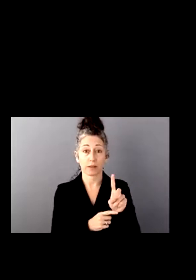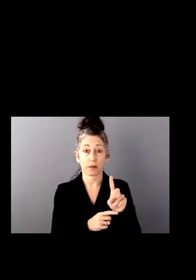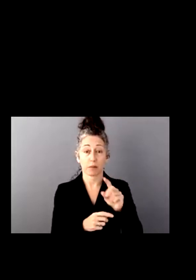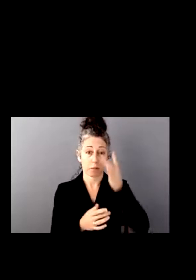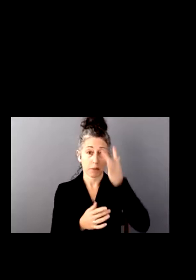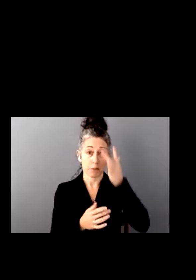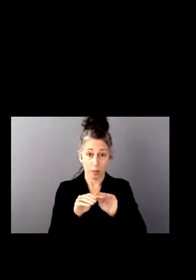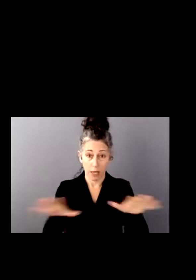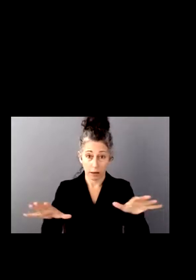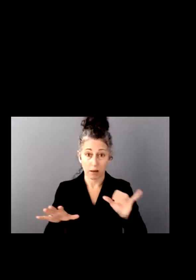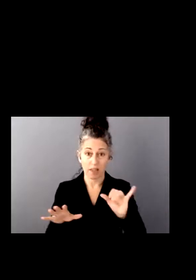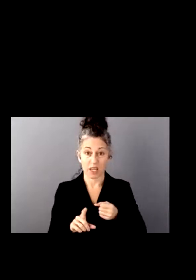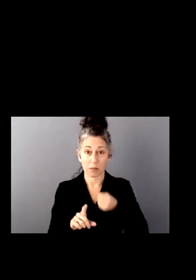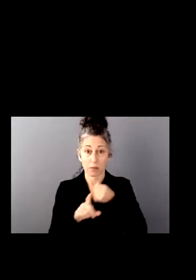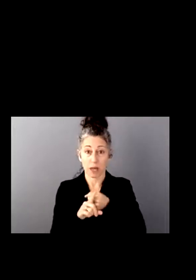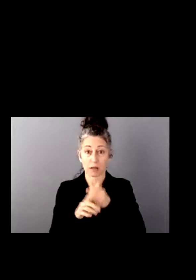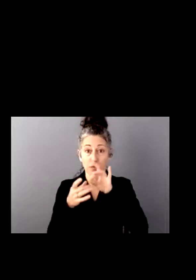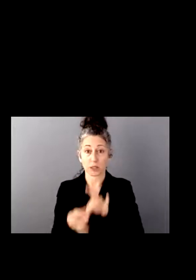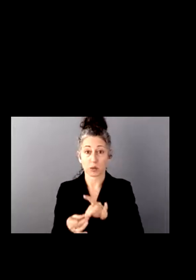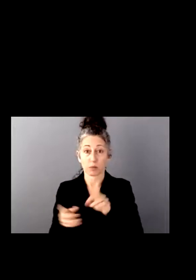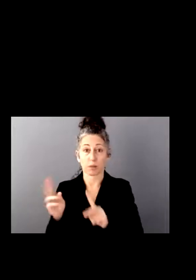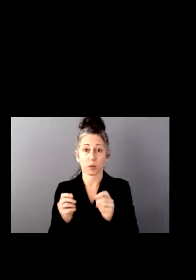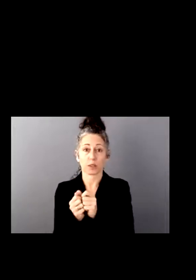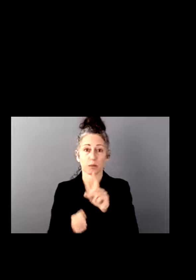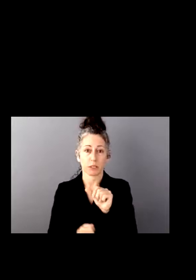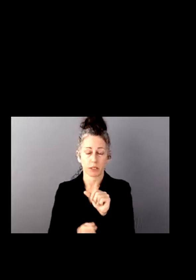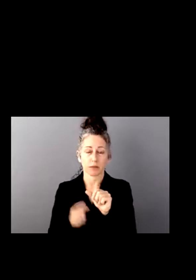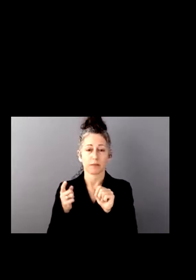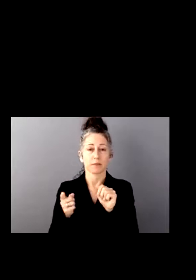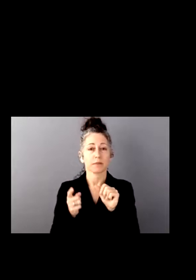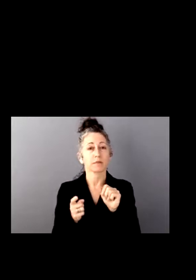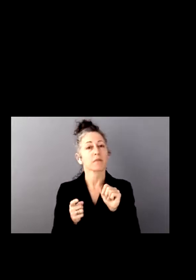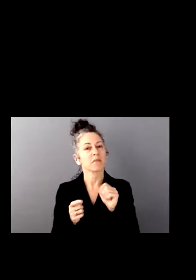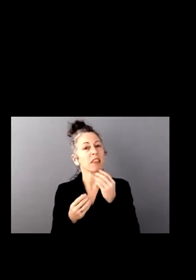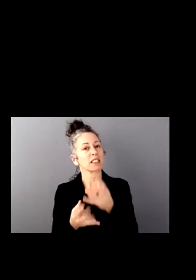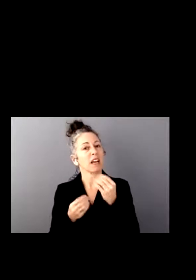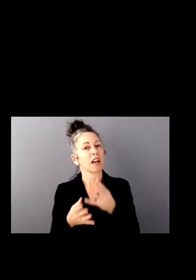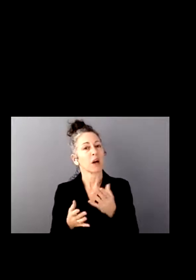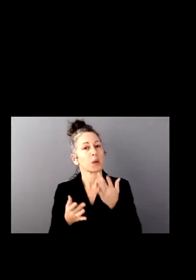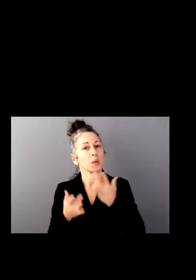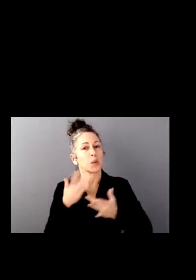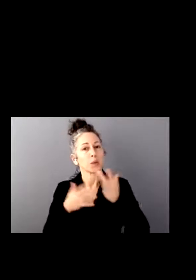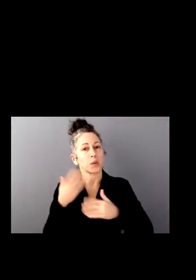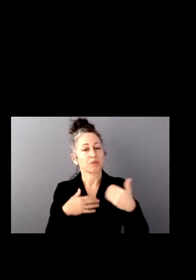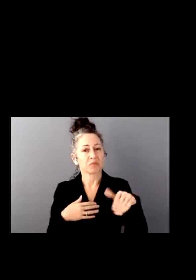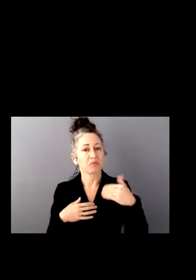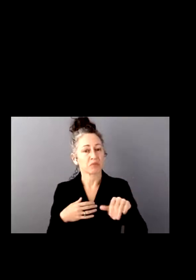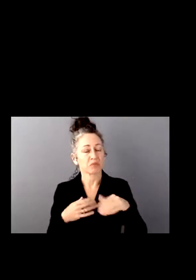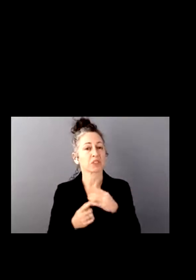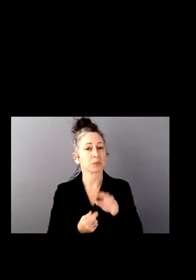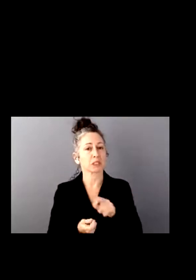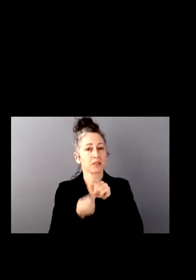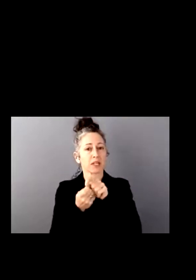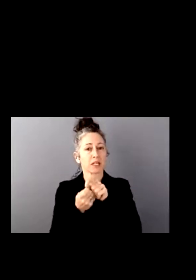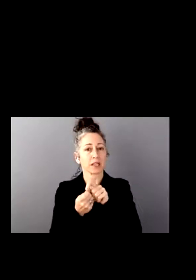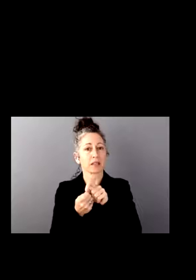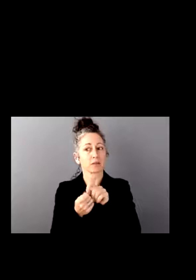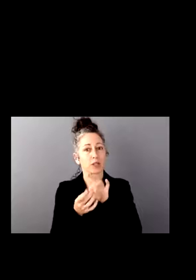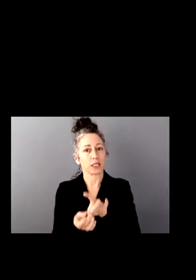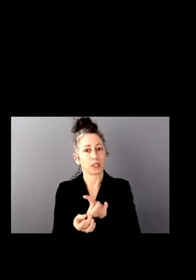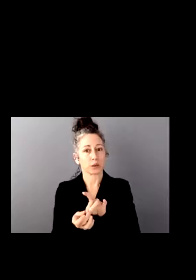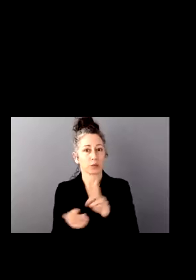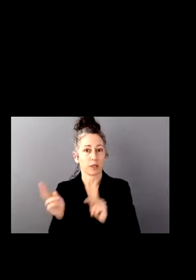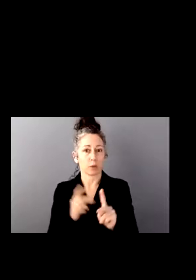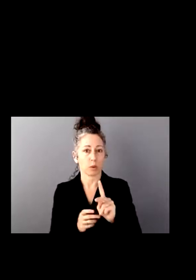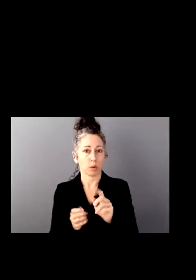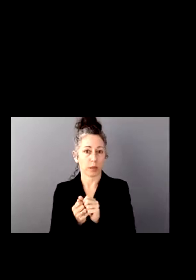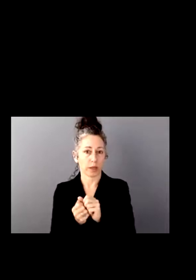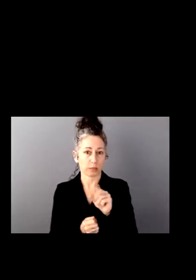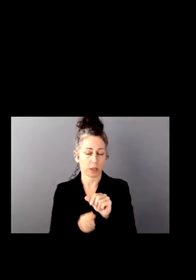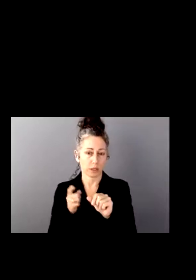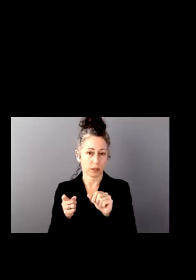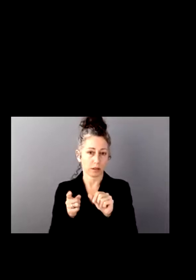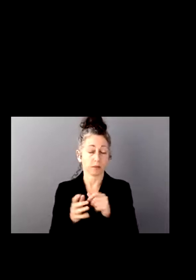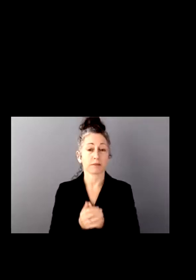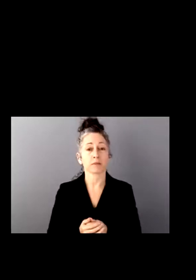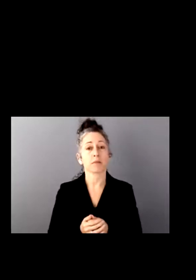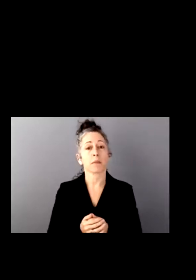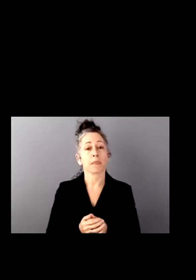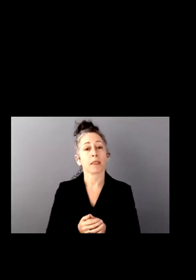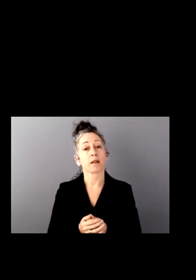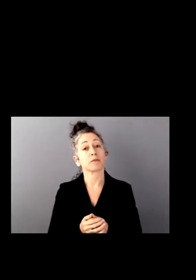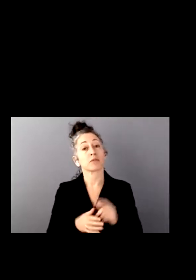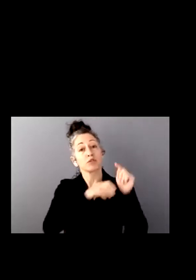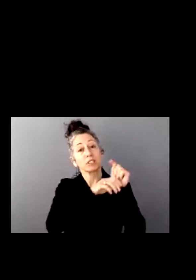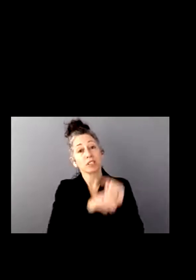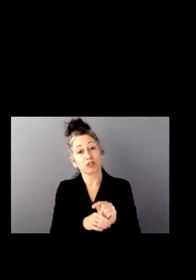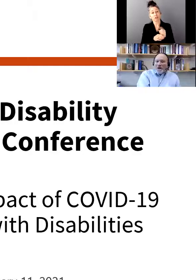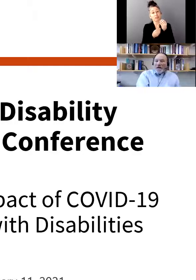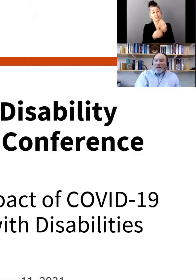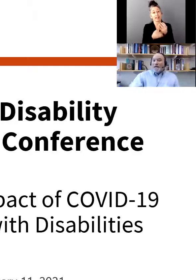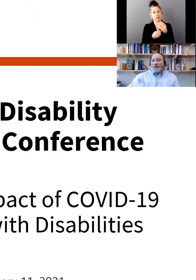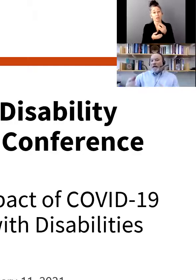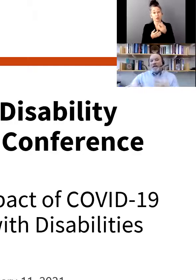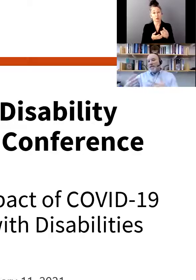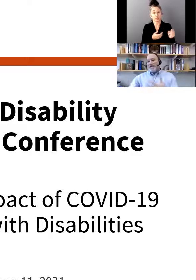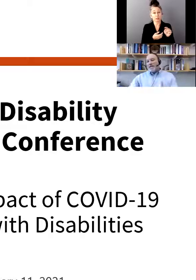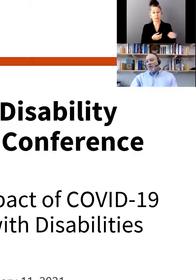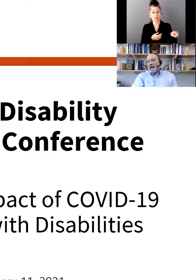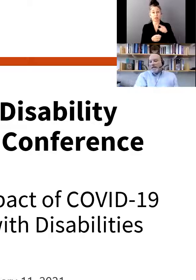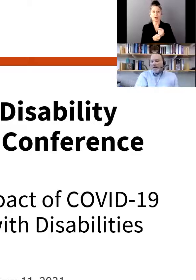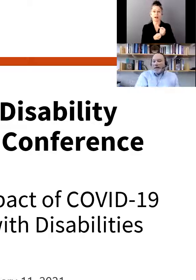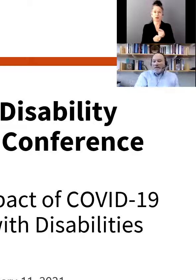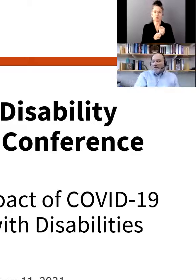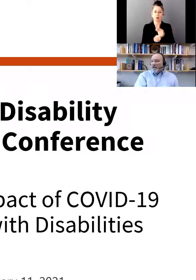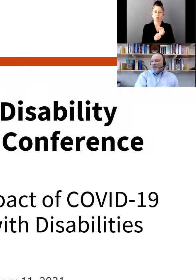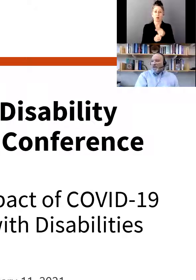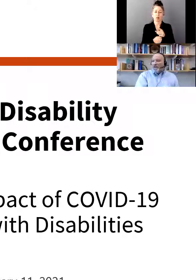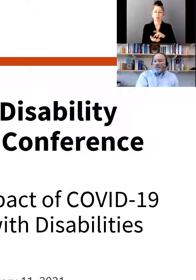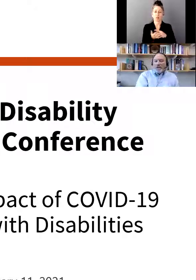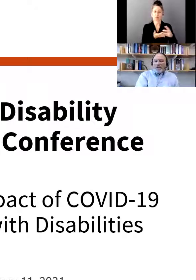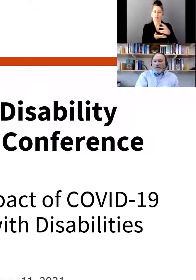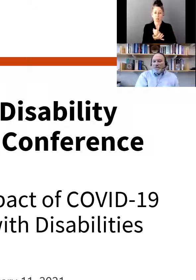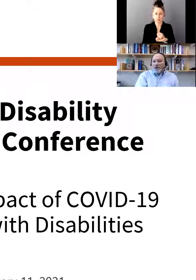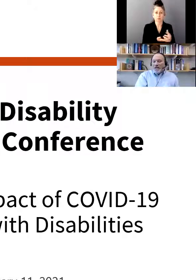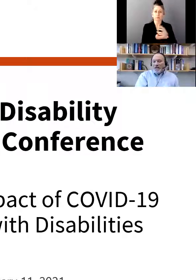the COVID pandemic on people with disabilities. Data is pretty scarce, I should say. Particularly with regard to people with disabilities during this pandemic time. A lot of the traditional data sources are annual and it takes them a while to get into the field to be cleaned